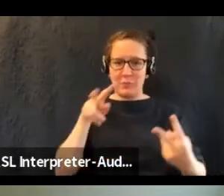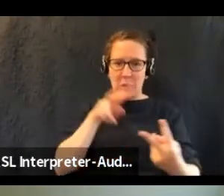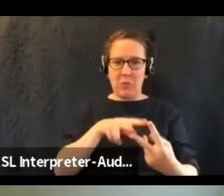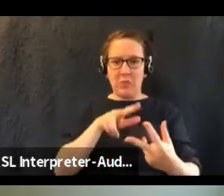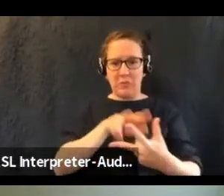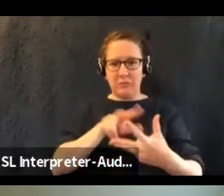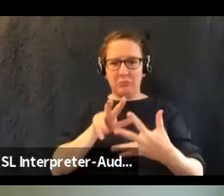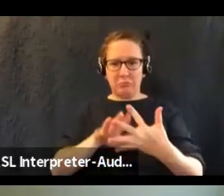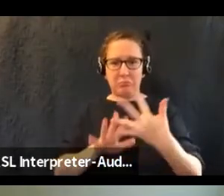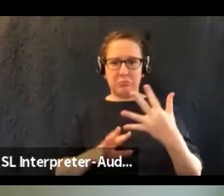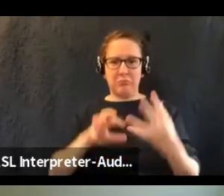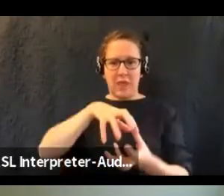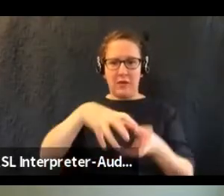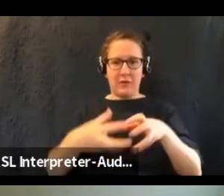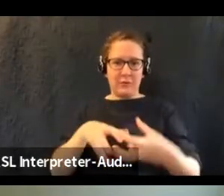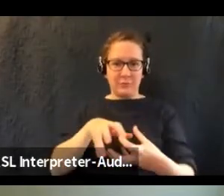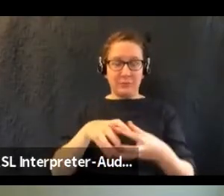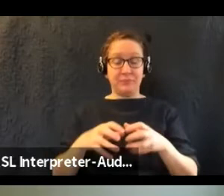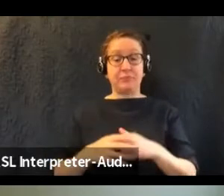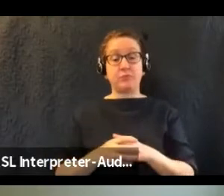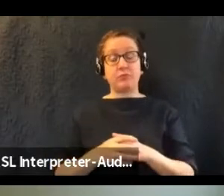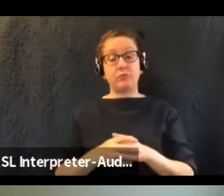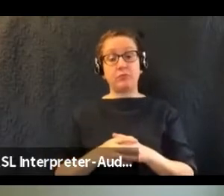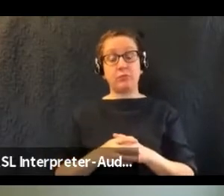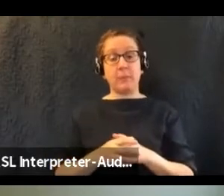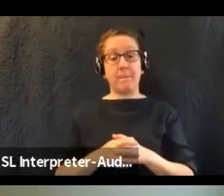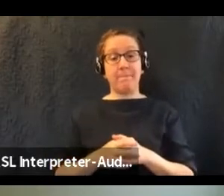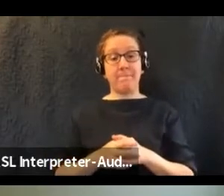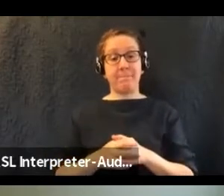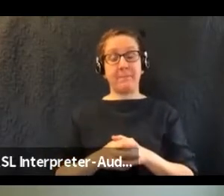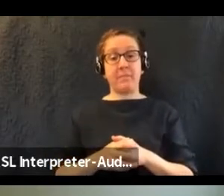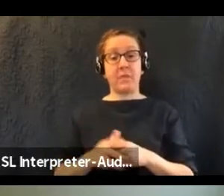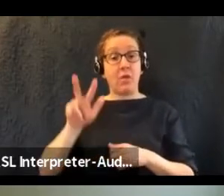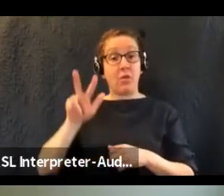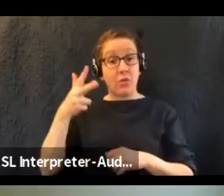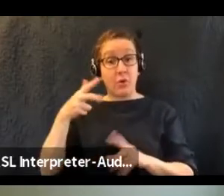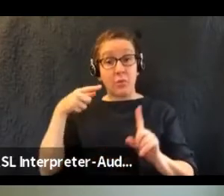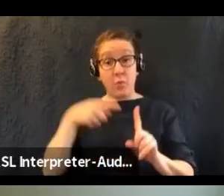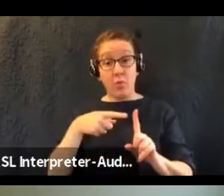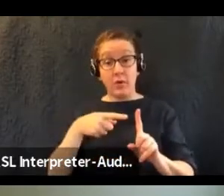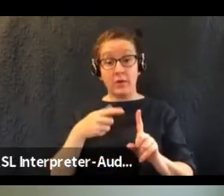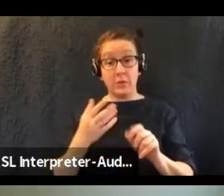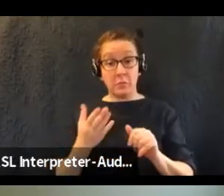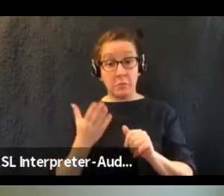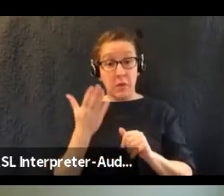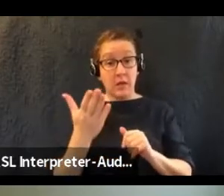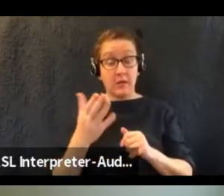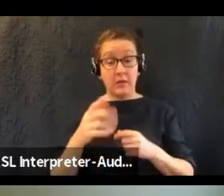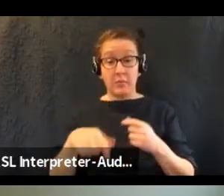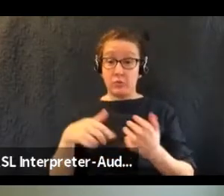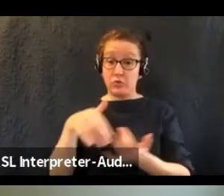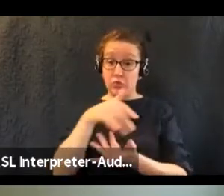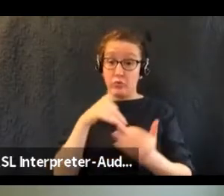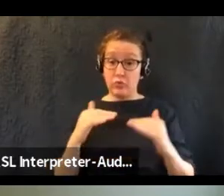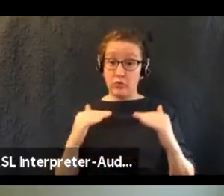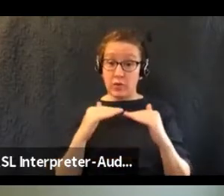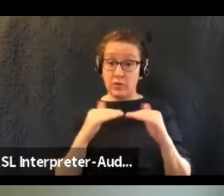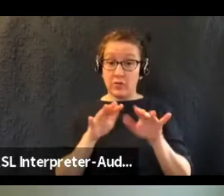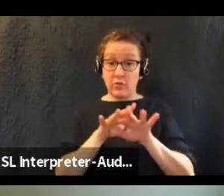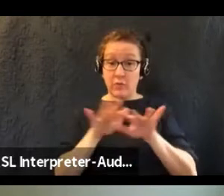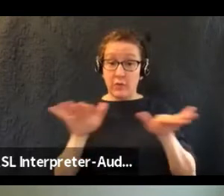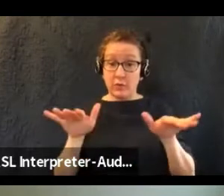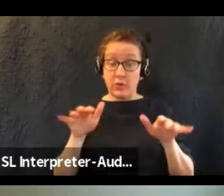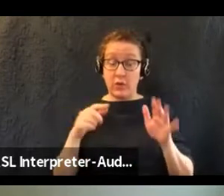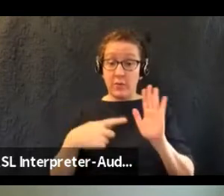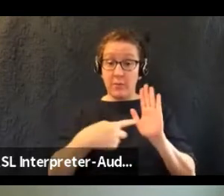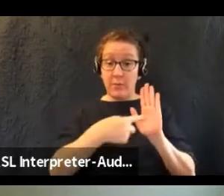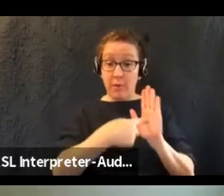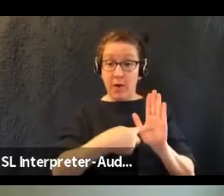The third point I'll make about social justice and diversity models of disability is really